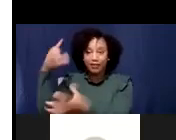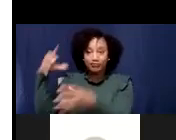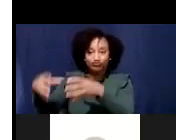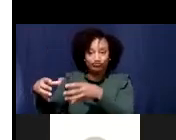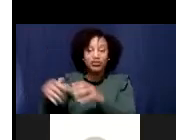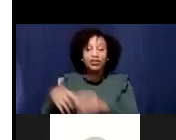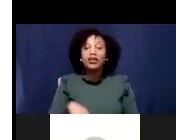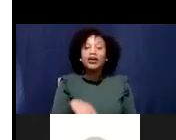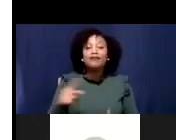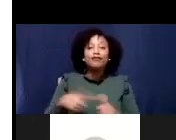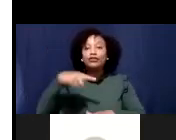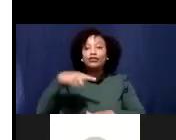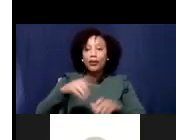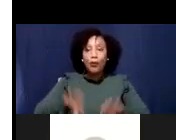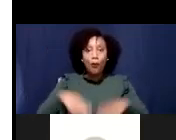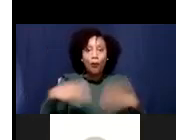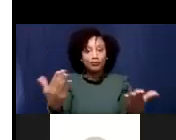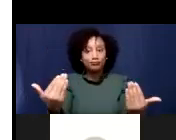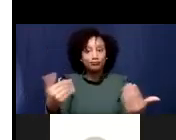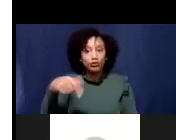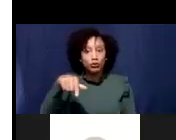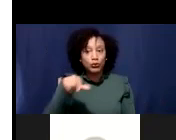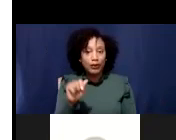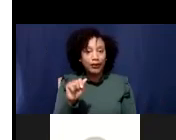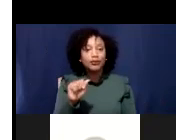We'll open it up to questions about MRAC staff,